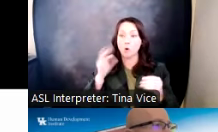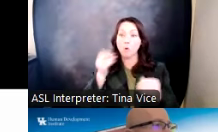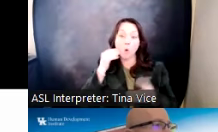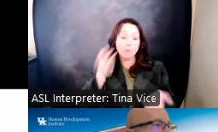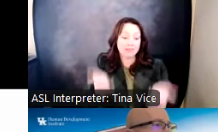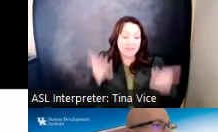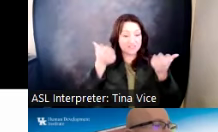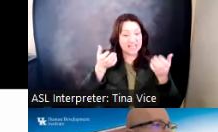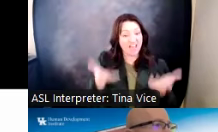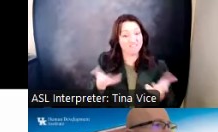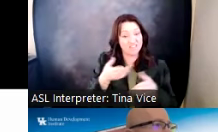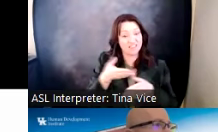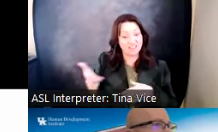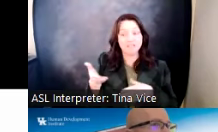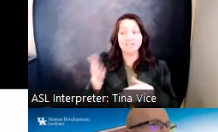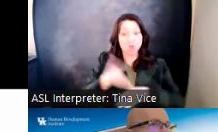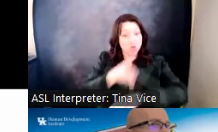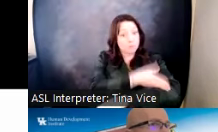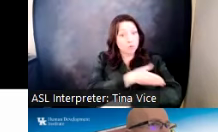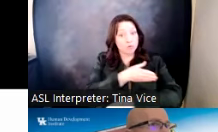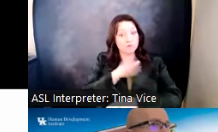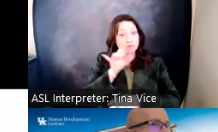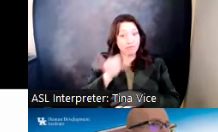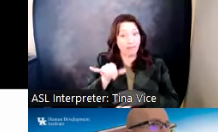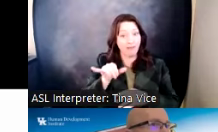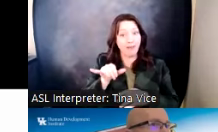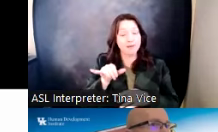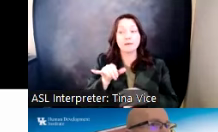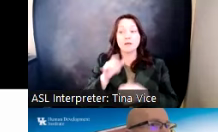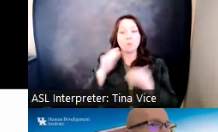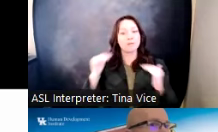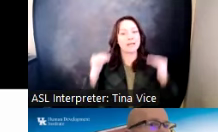um these types of metrics. So it enhances their ability um to engage in